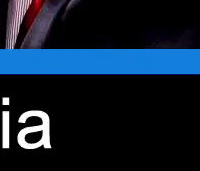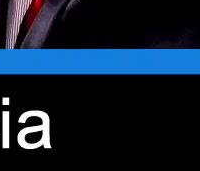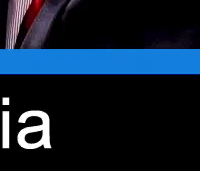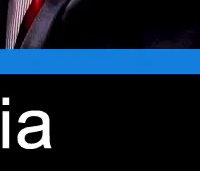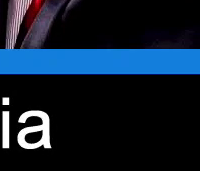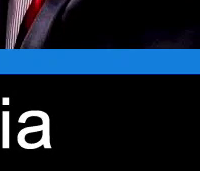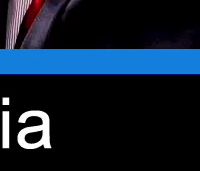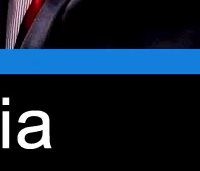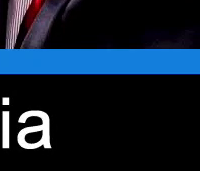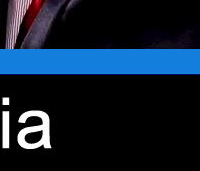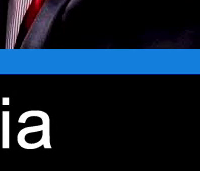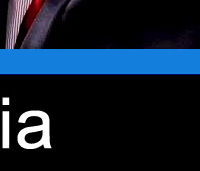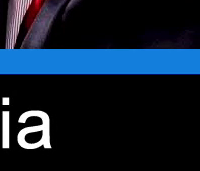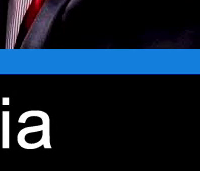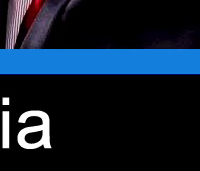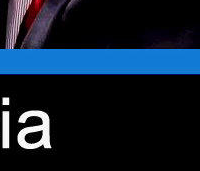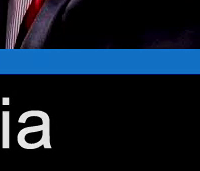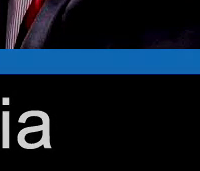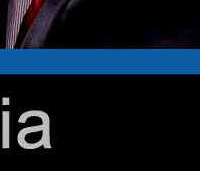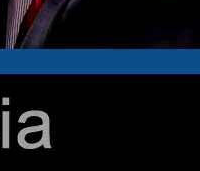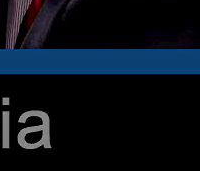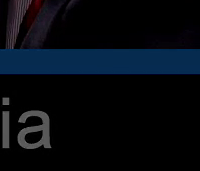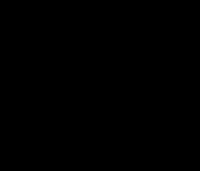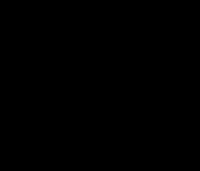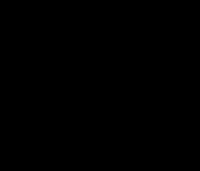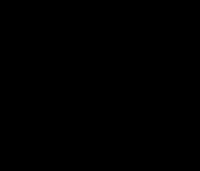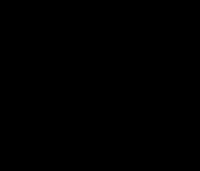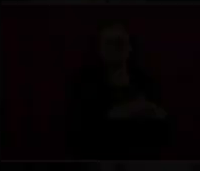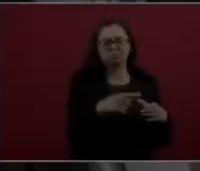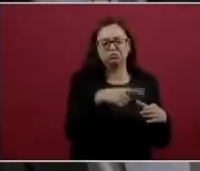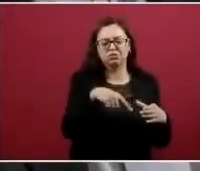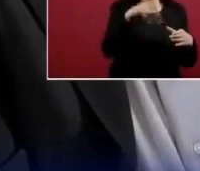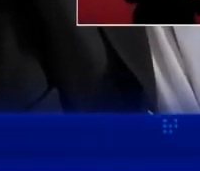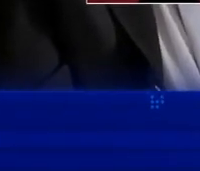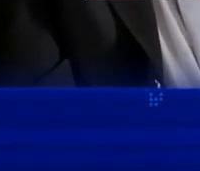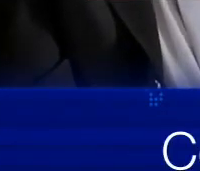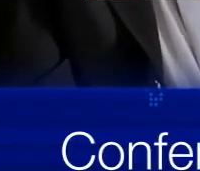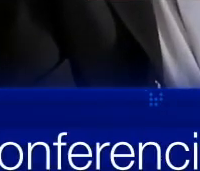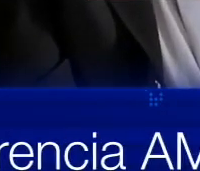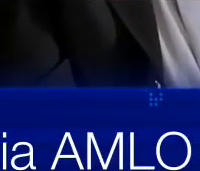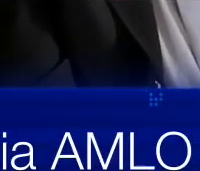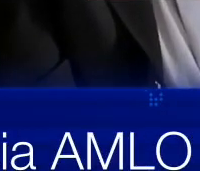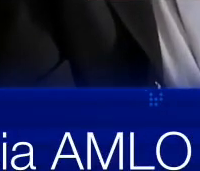In today's conference the President Andres Manuel Lopez Obrador 1. Evaluation of the auction